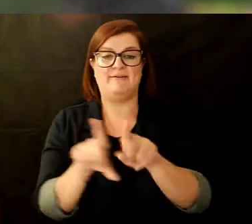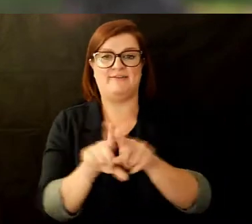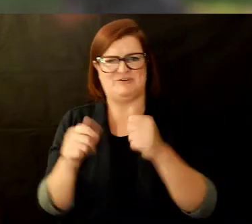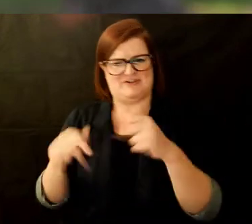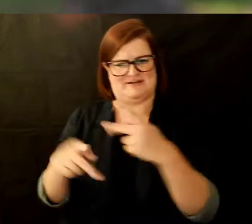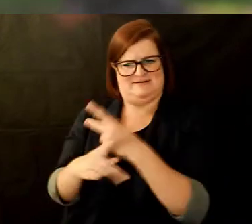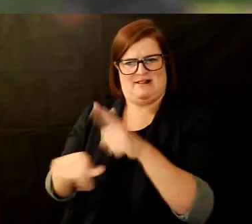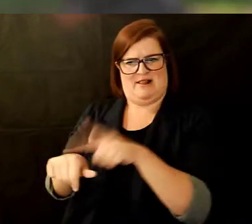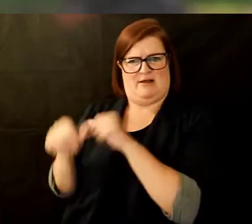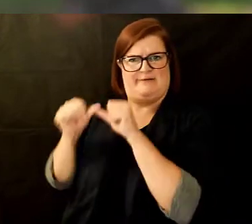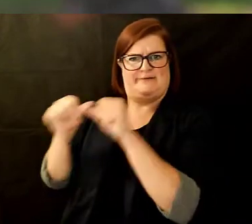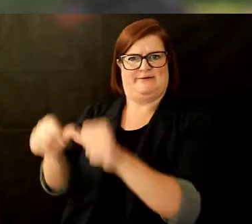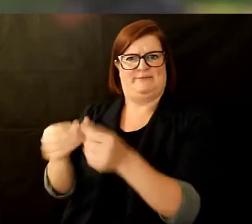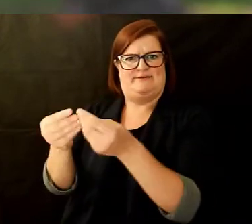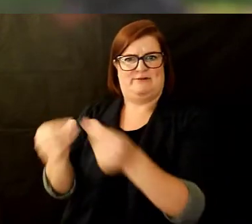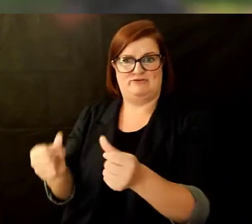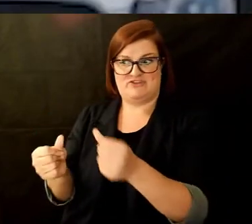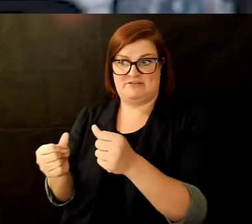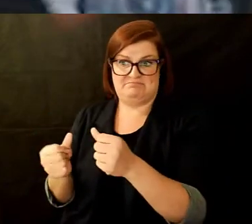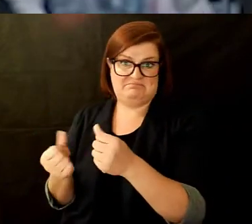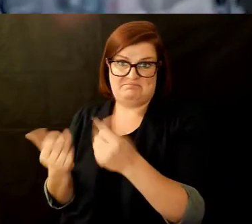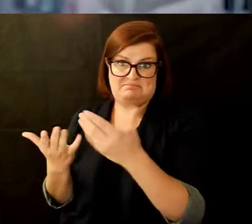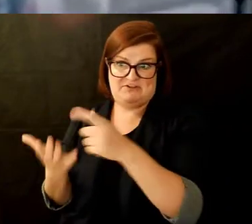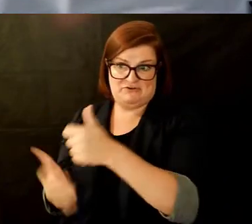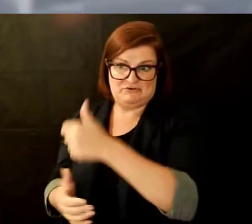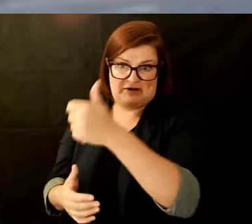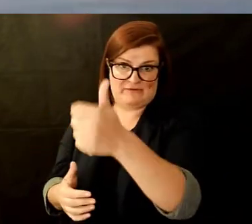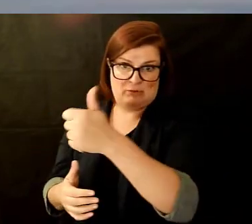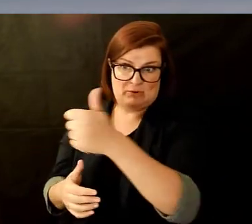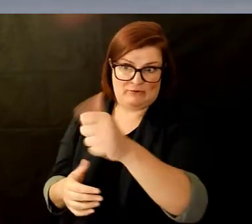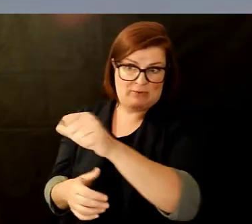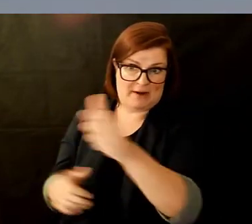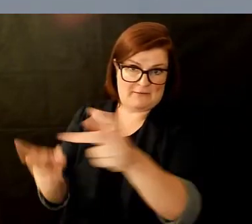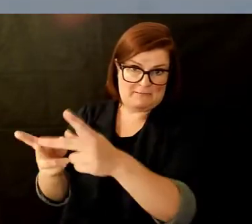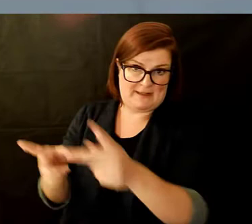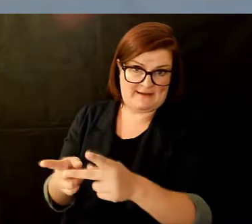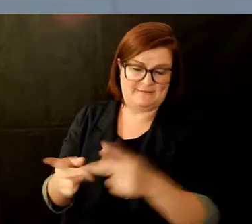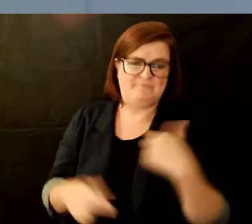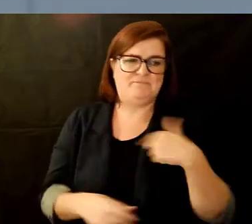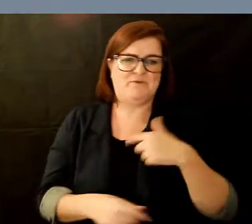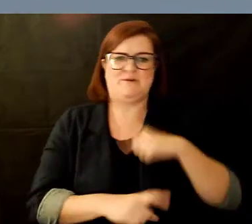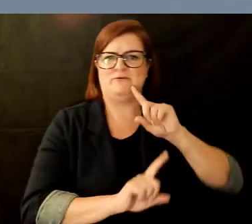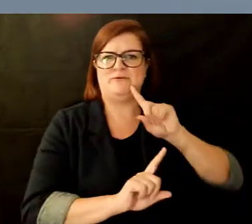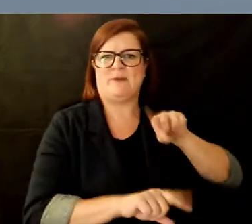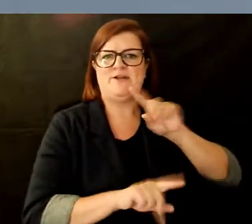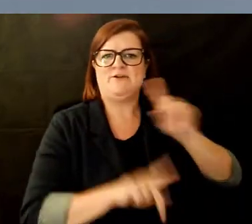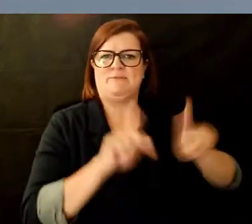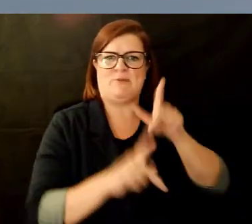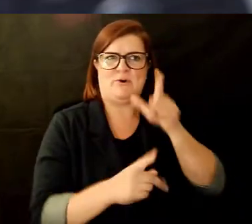whether that be a transport to some place. We have responded to individuals who are experiencing suicidal ideation,